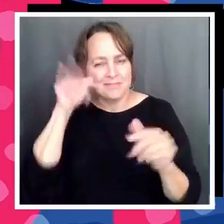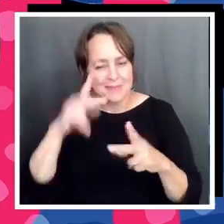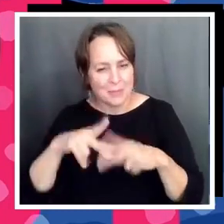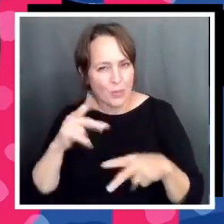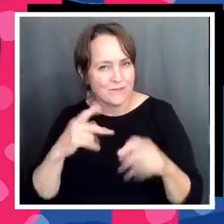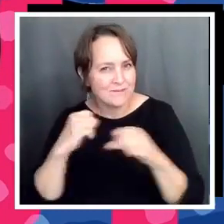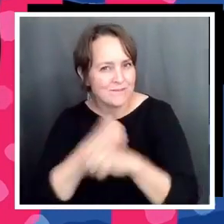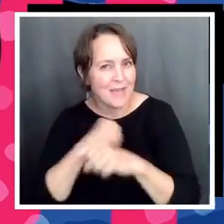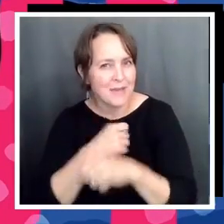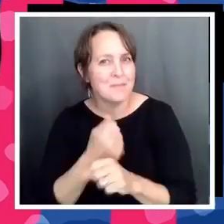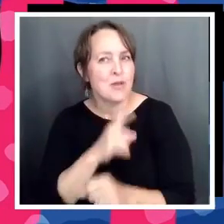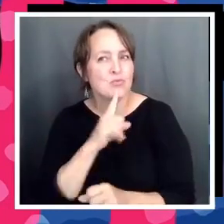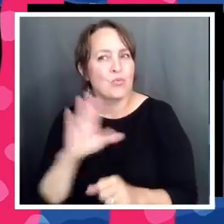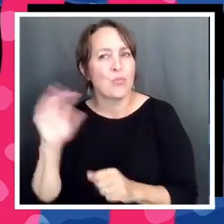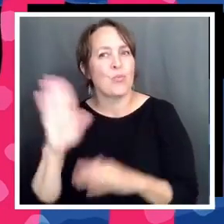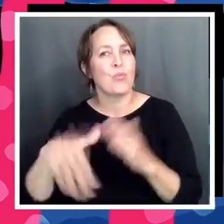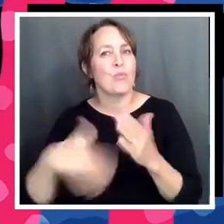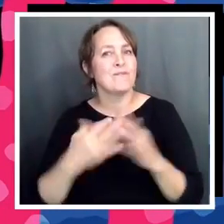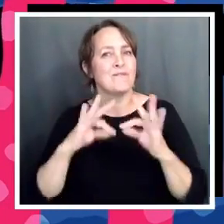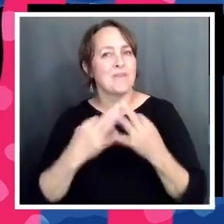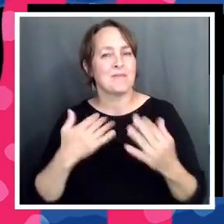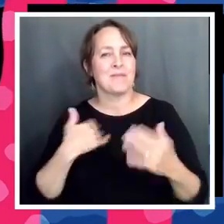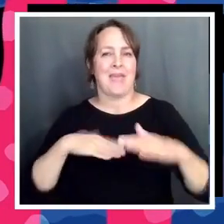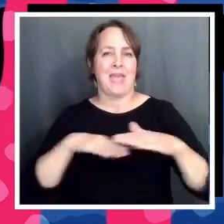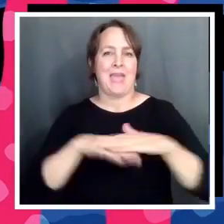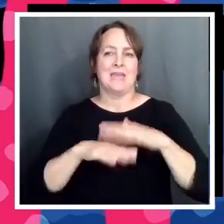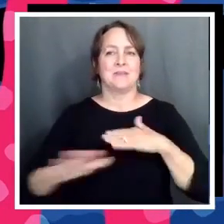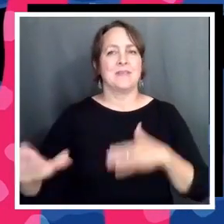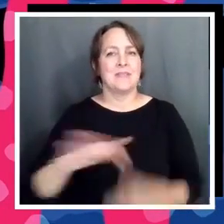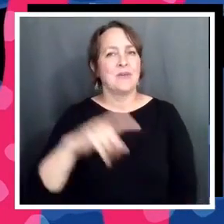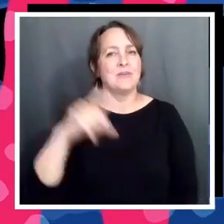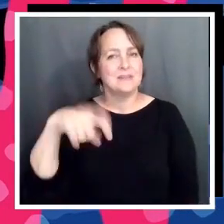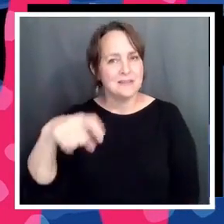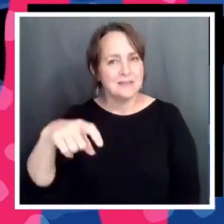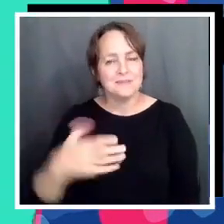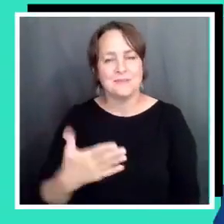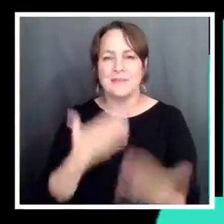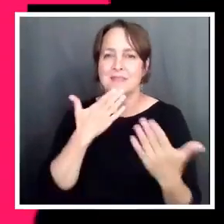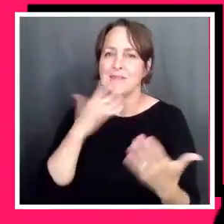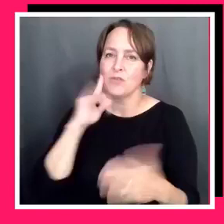RECOVER AND BUILD BACK BOULDER